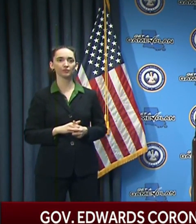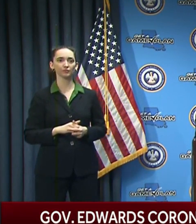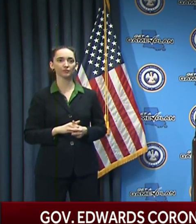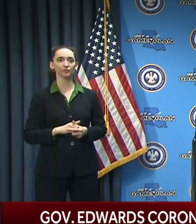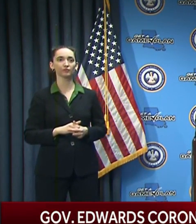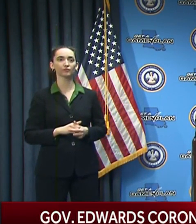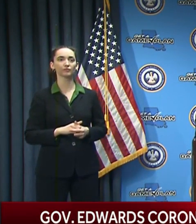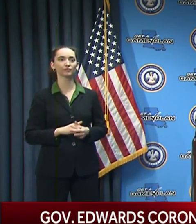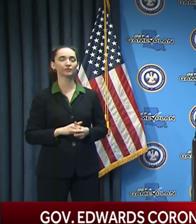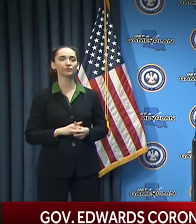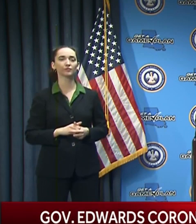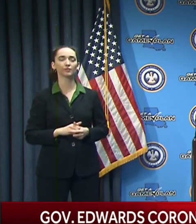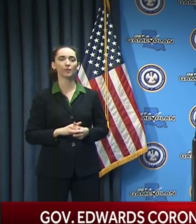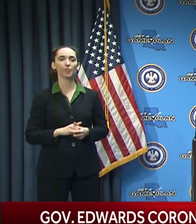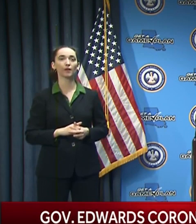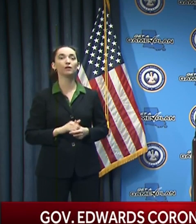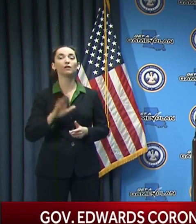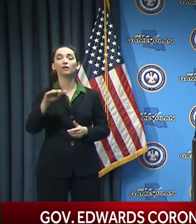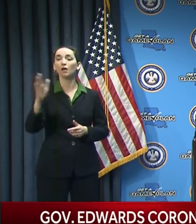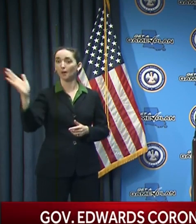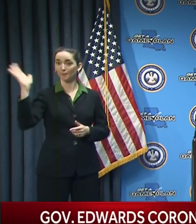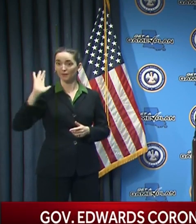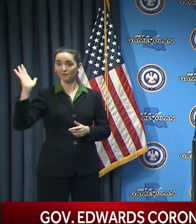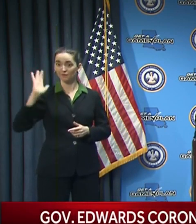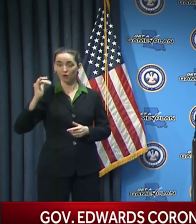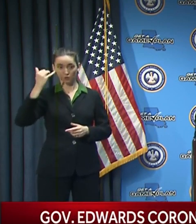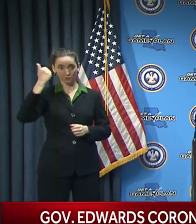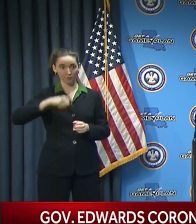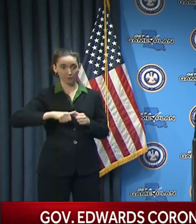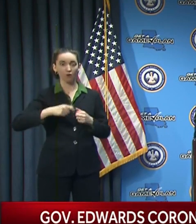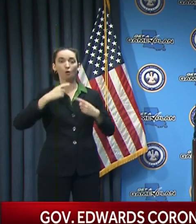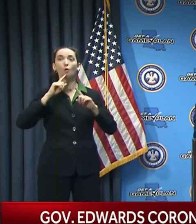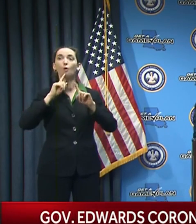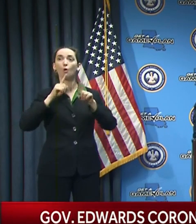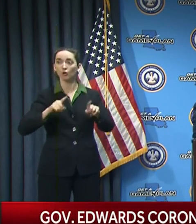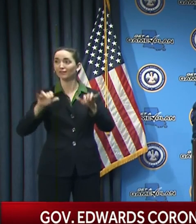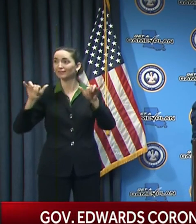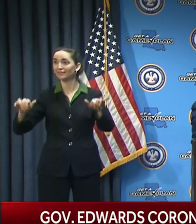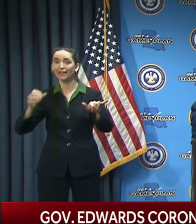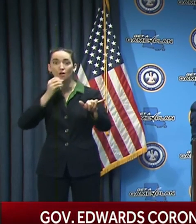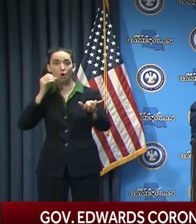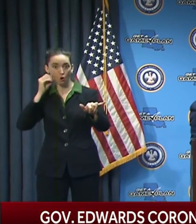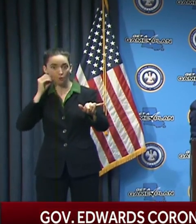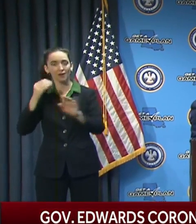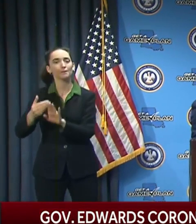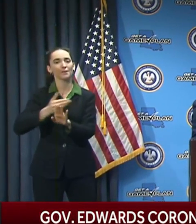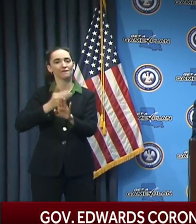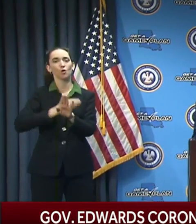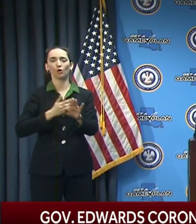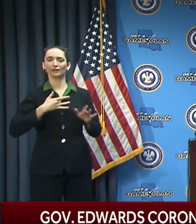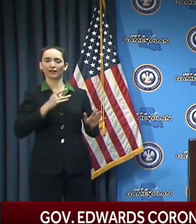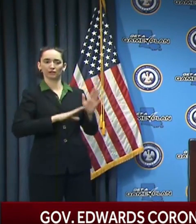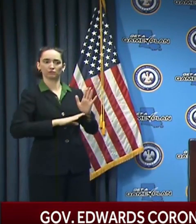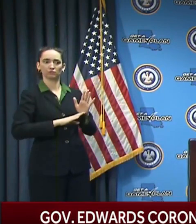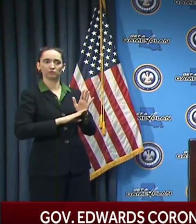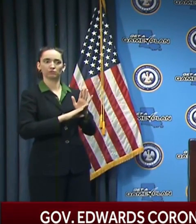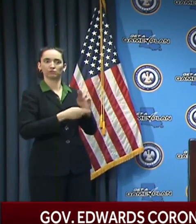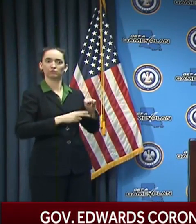NOW HAD HAD WE STAYED ON THE TRAJECTORY THAT WE WERE ON BEFORE WE ISSUED THE SHELTER AT HOME.